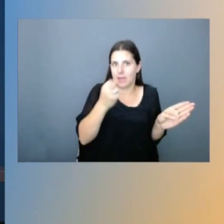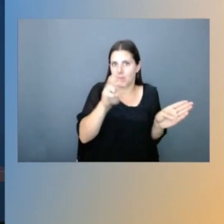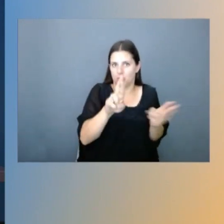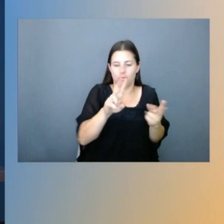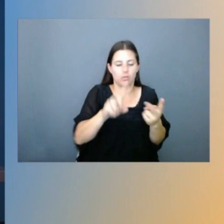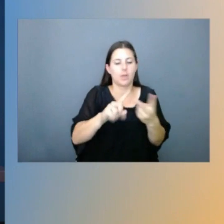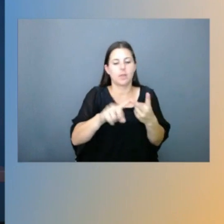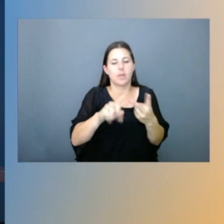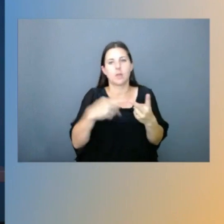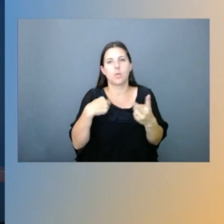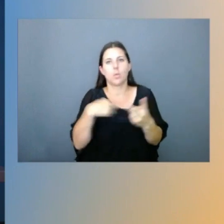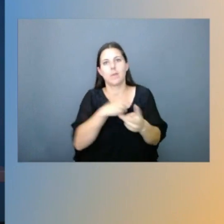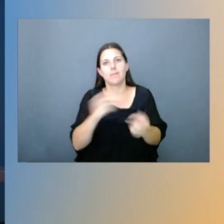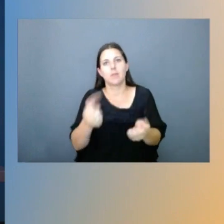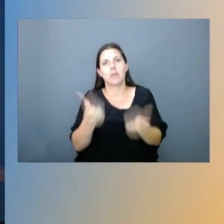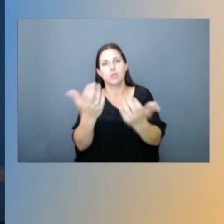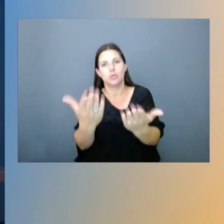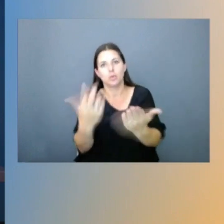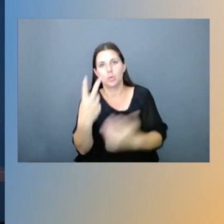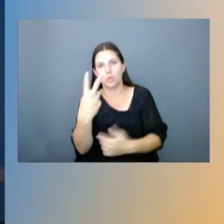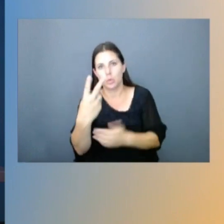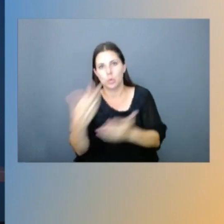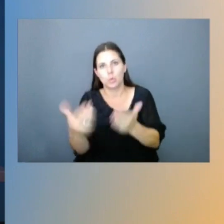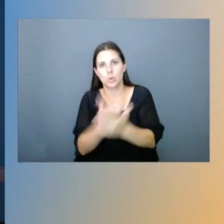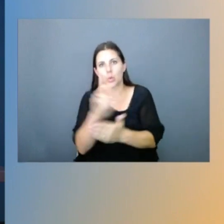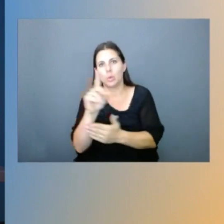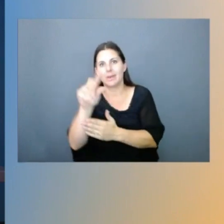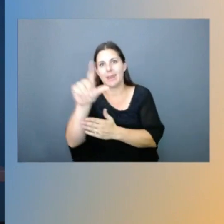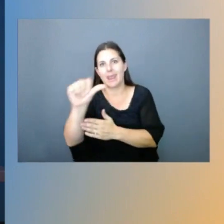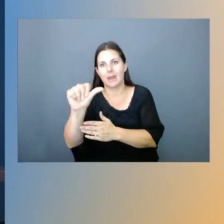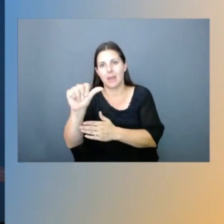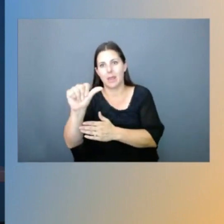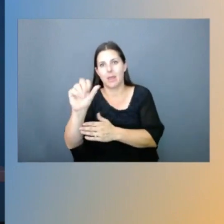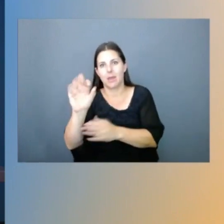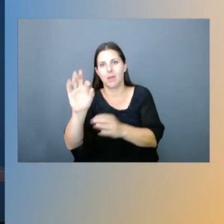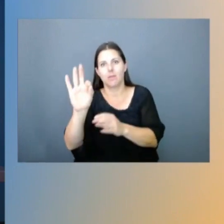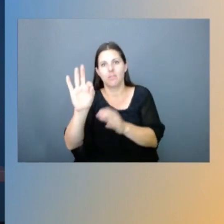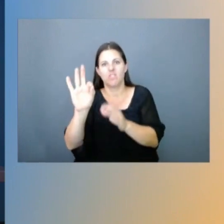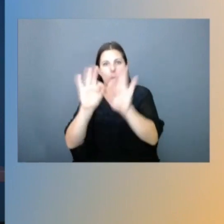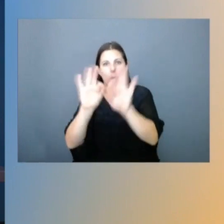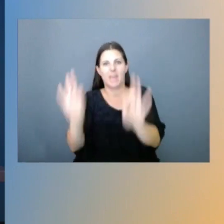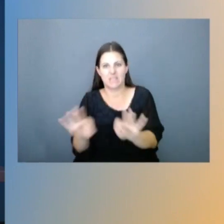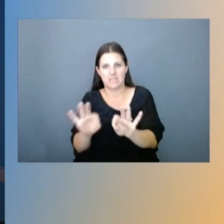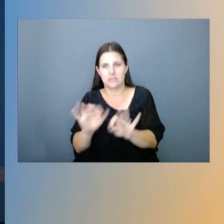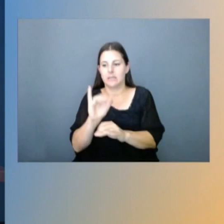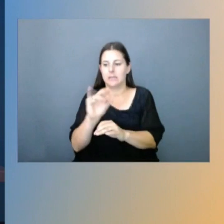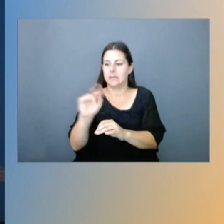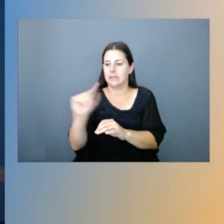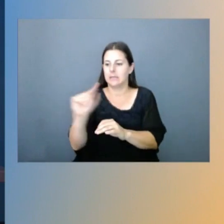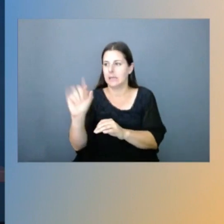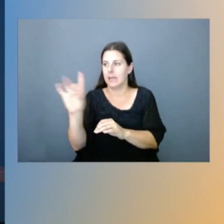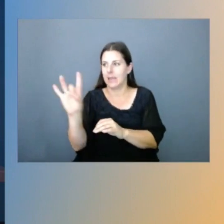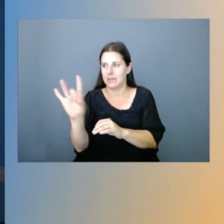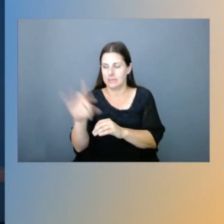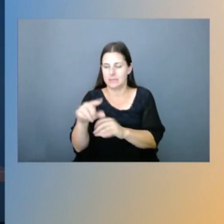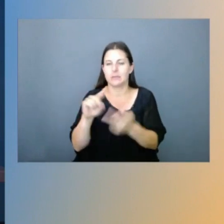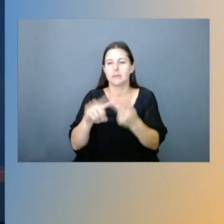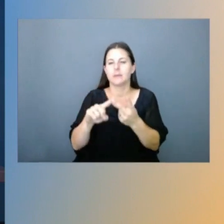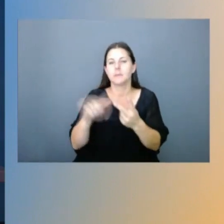two new data formats, vfloat 16 and int 8, that are allowing you to represent floating point numbers